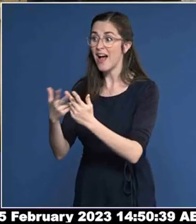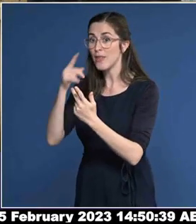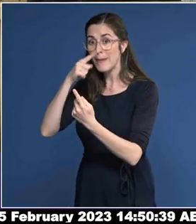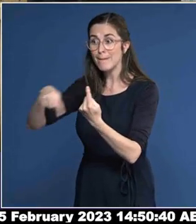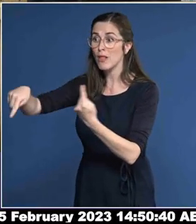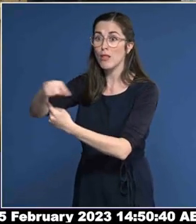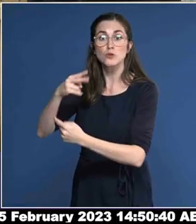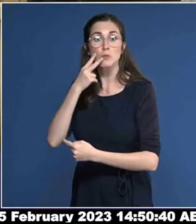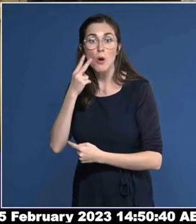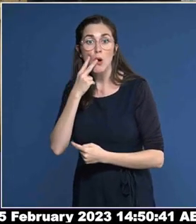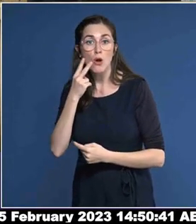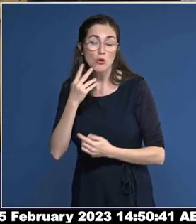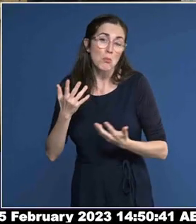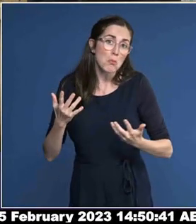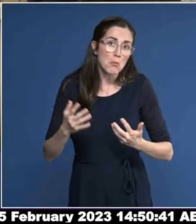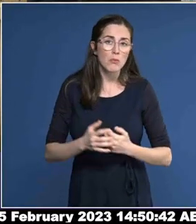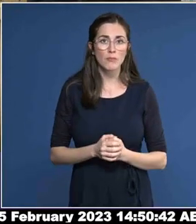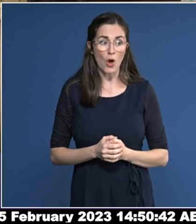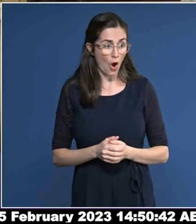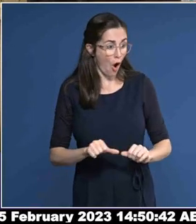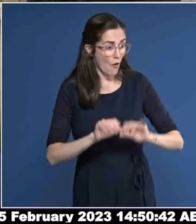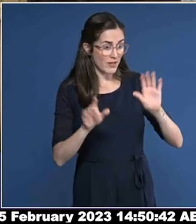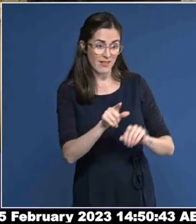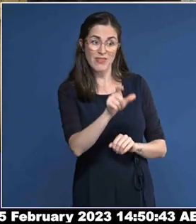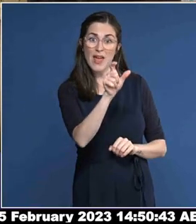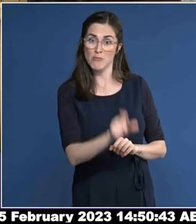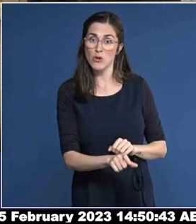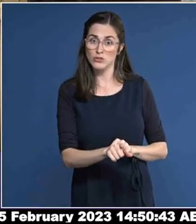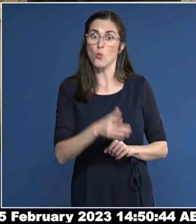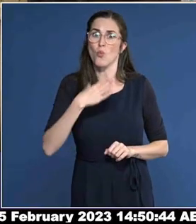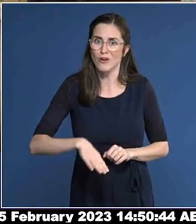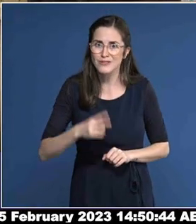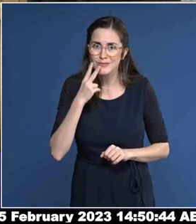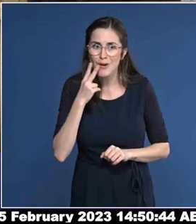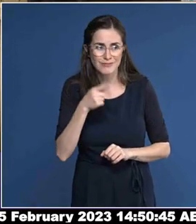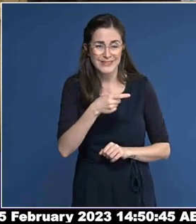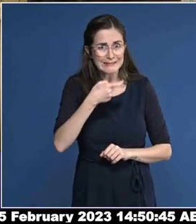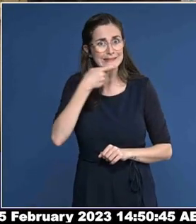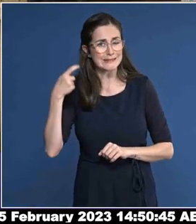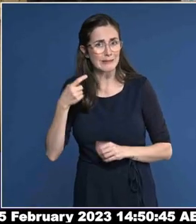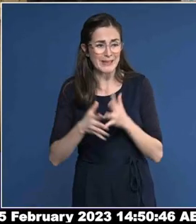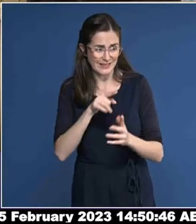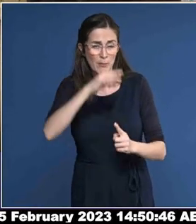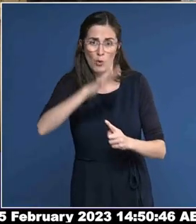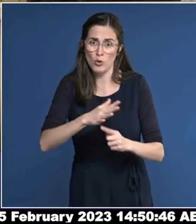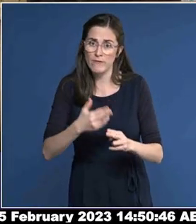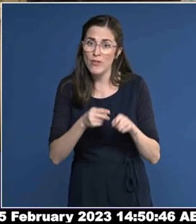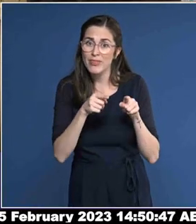And obviously smoking would be because it is an addiction. So we would have to look beyond just what's in front of us in terms of the environment